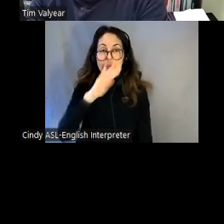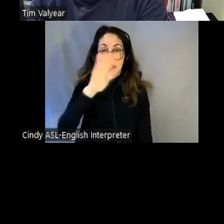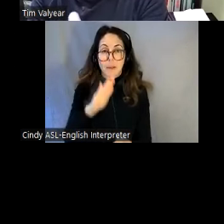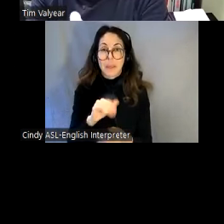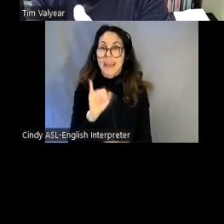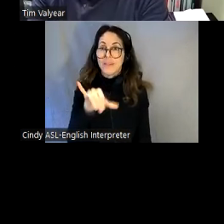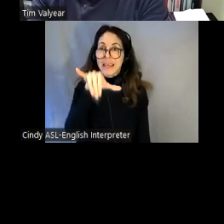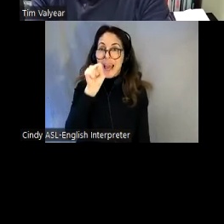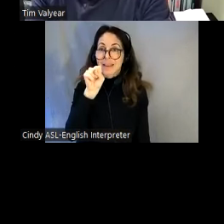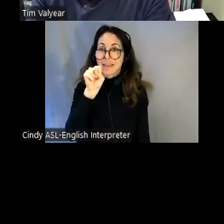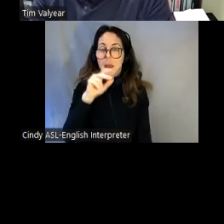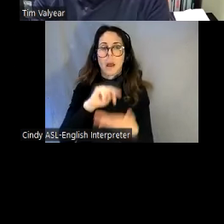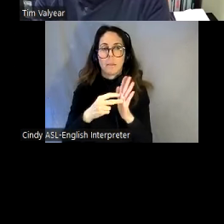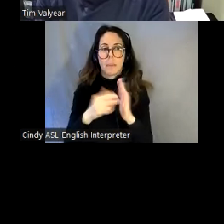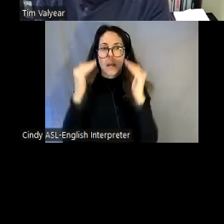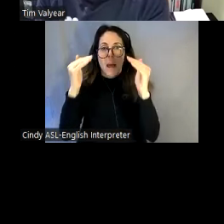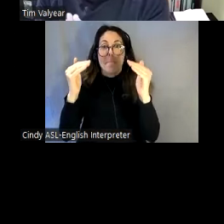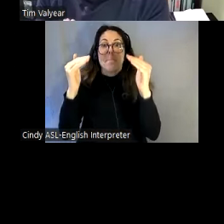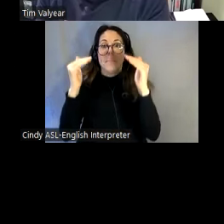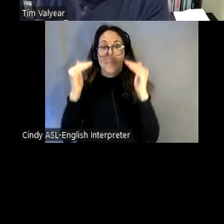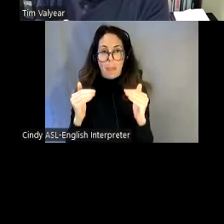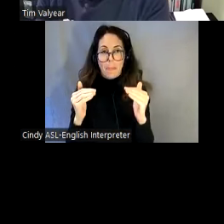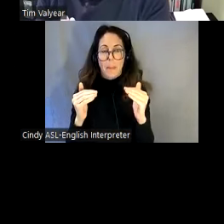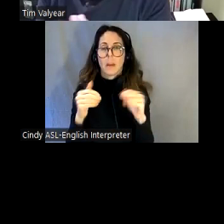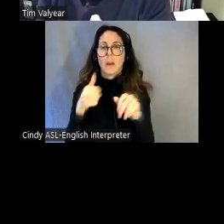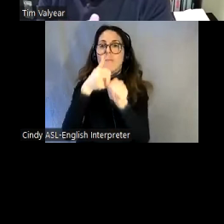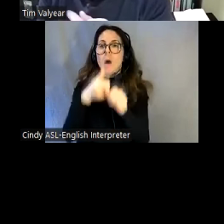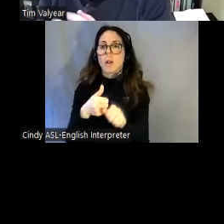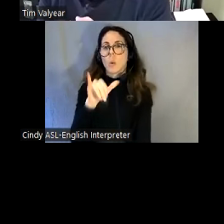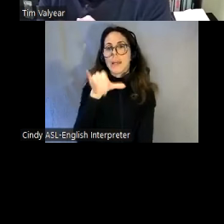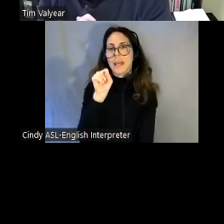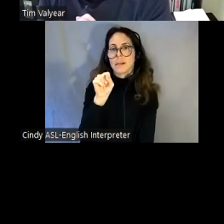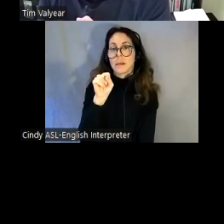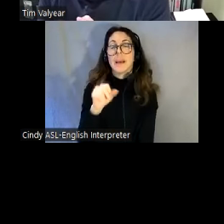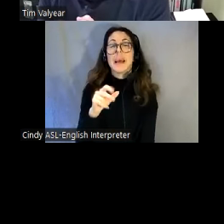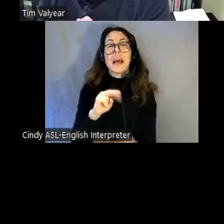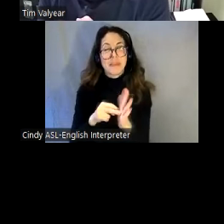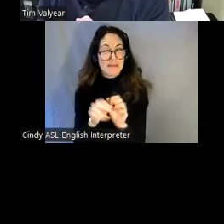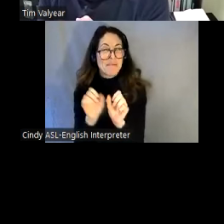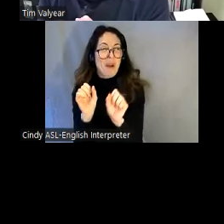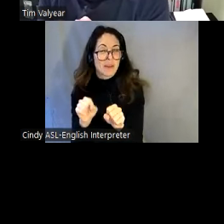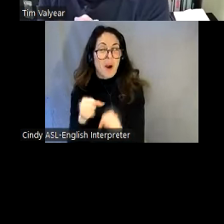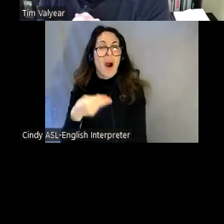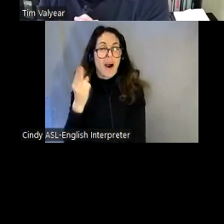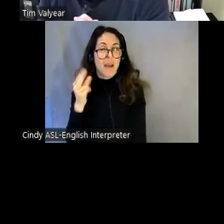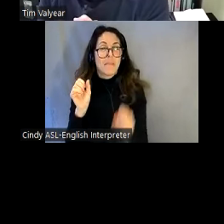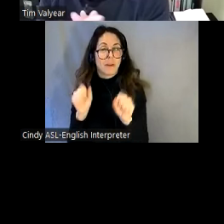you have these symptoms? If your answer is yes, you go to the box that